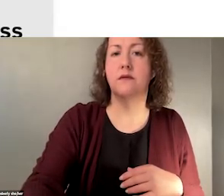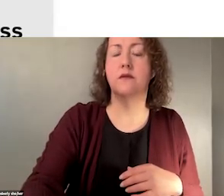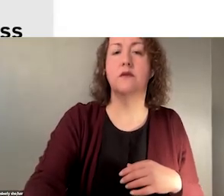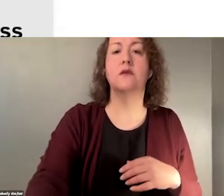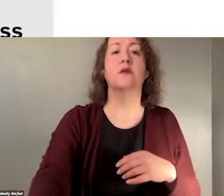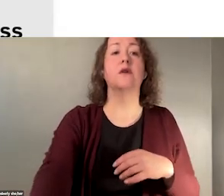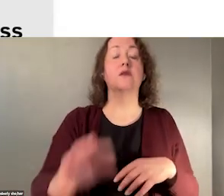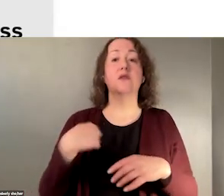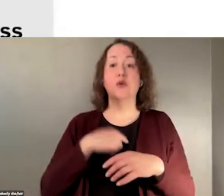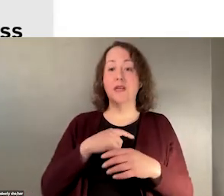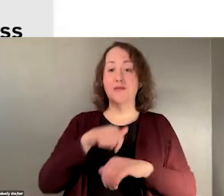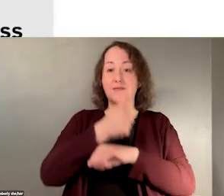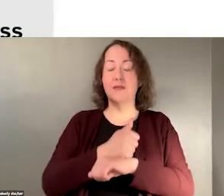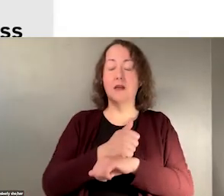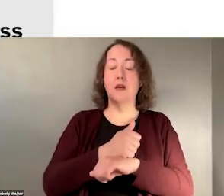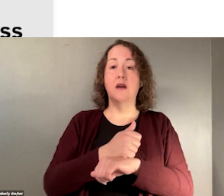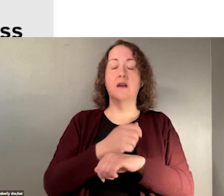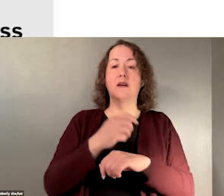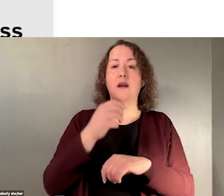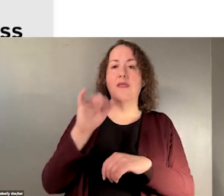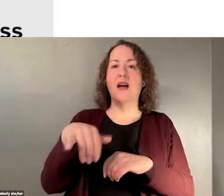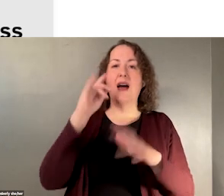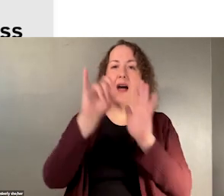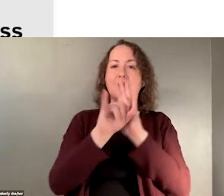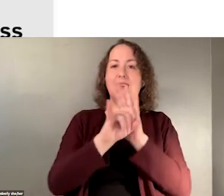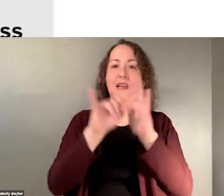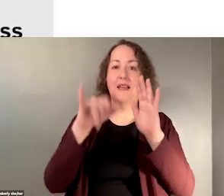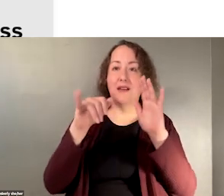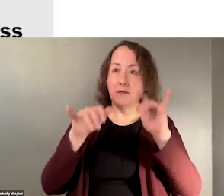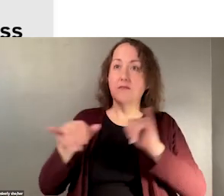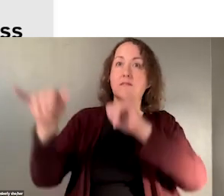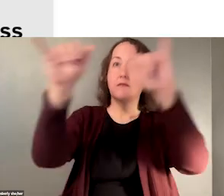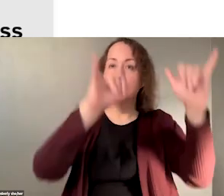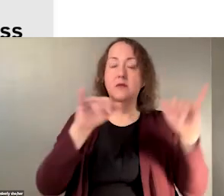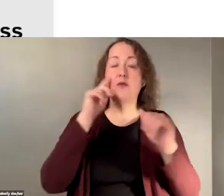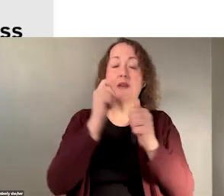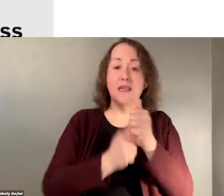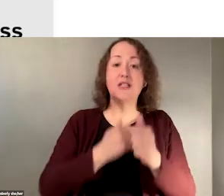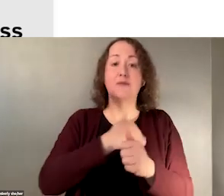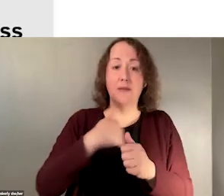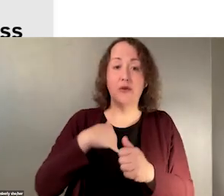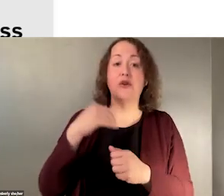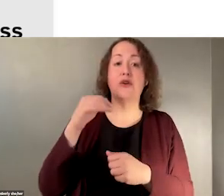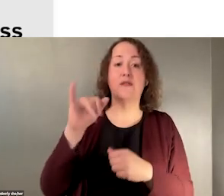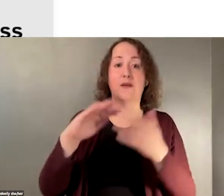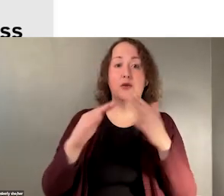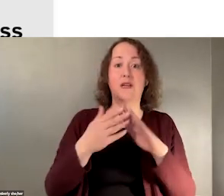across all NSF business applications for each member of the research community, and it will continue throughout their entire career.